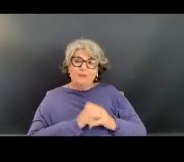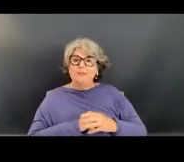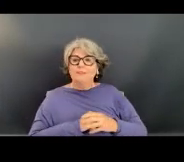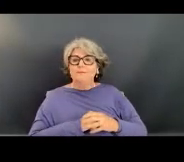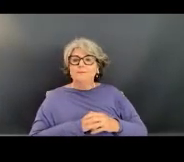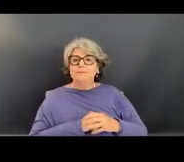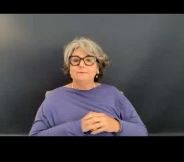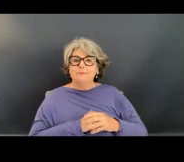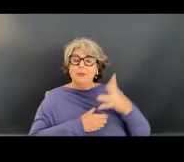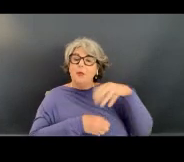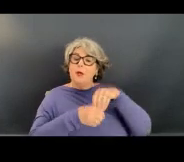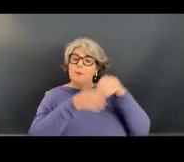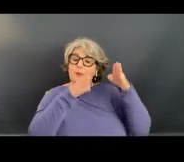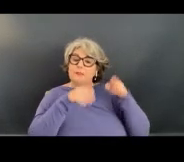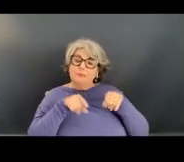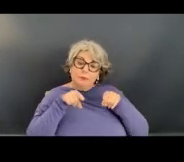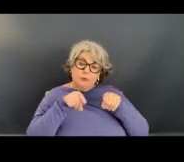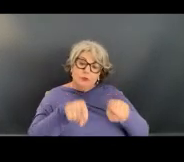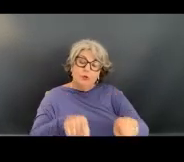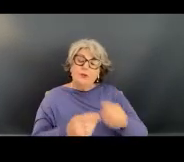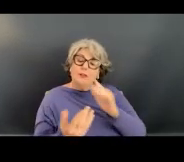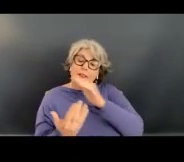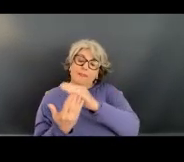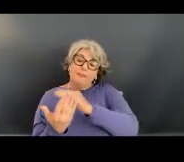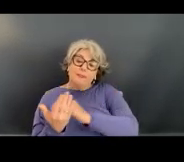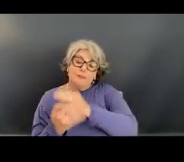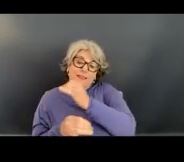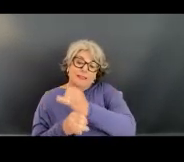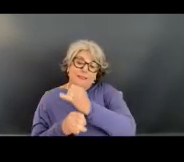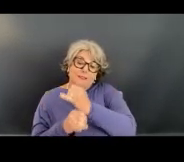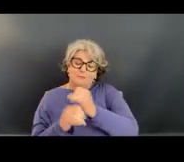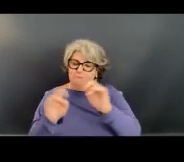Participants throughout this course will learn how to analyze